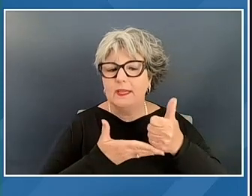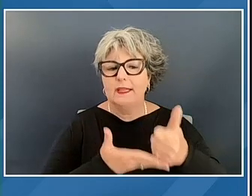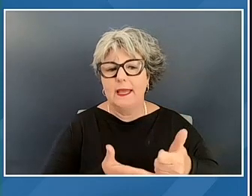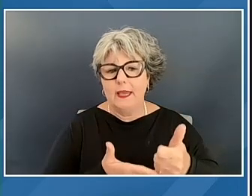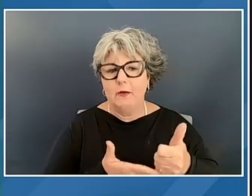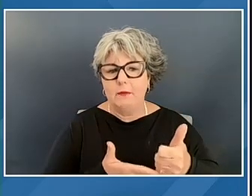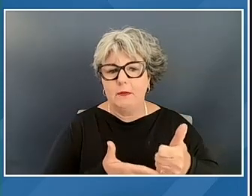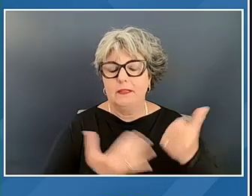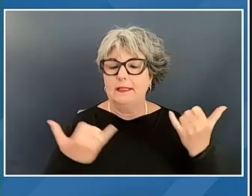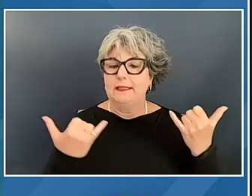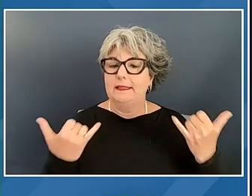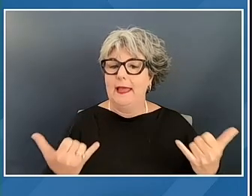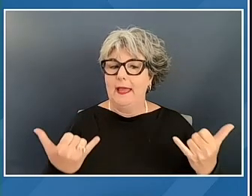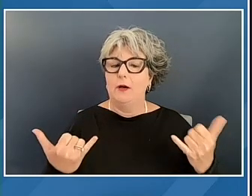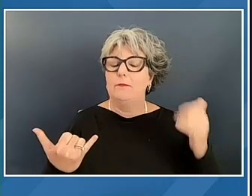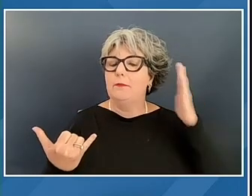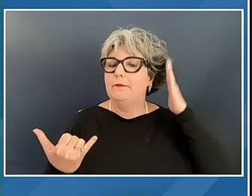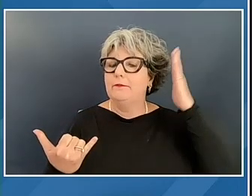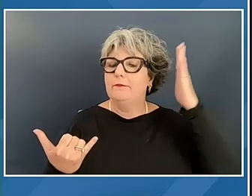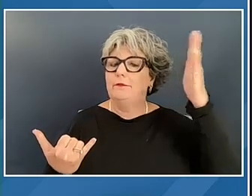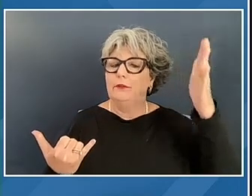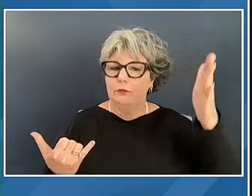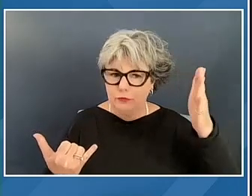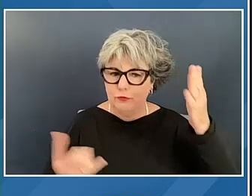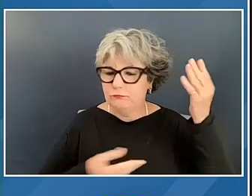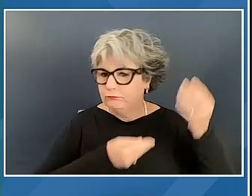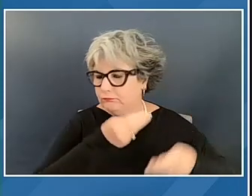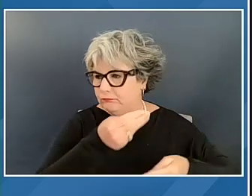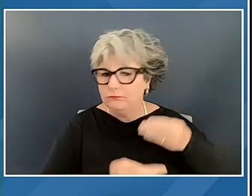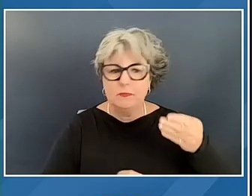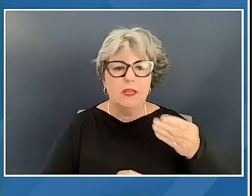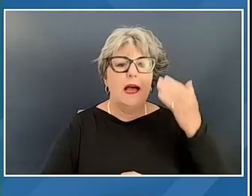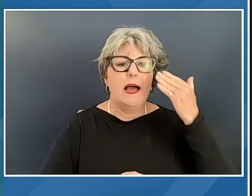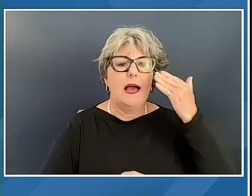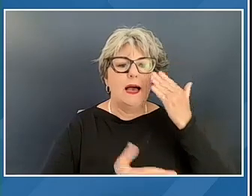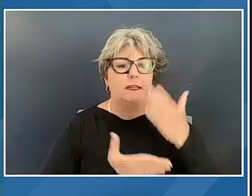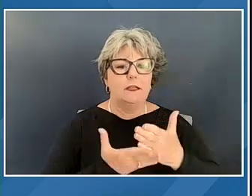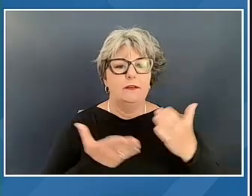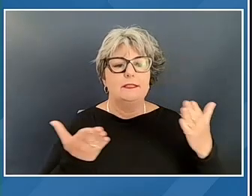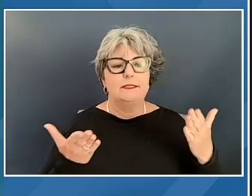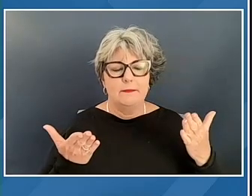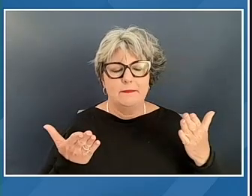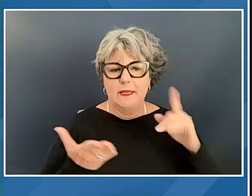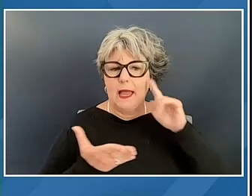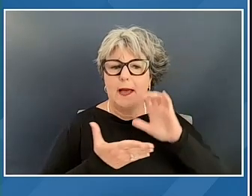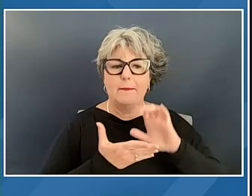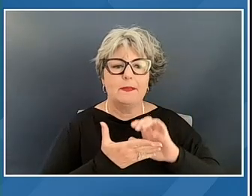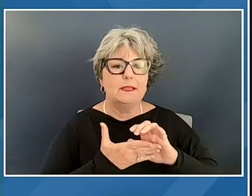future generation. And I know this is something that I believe her name is Tracy had said that